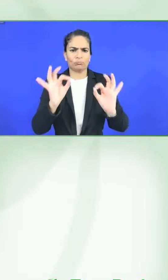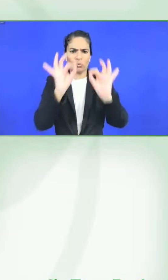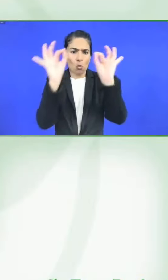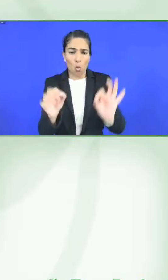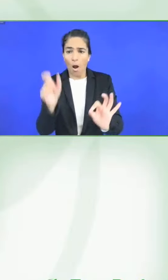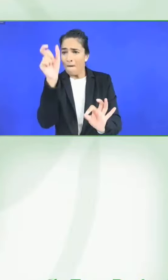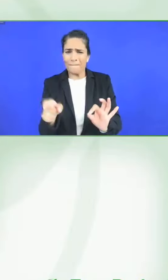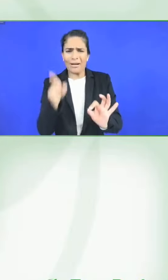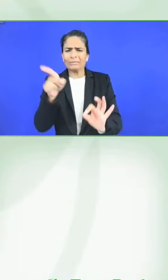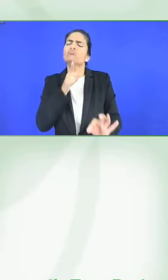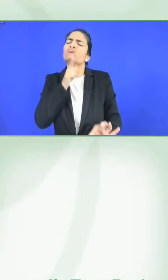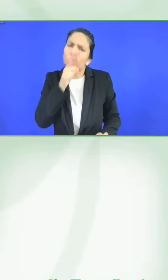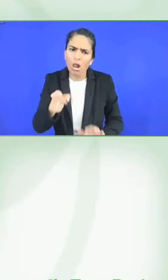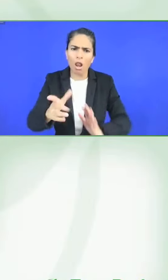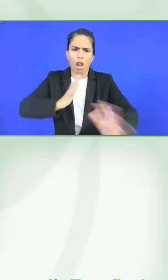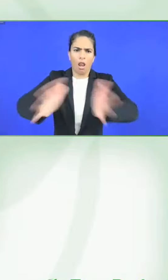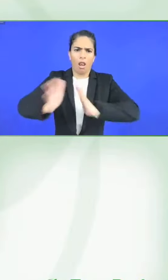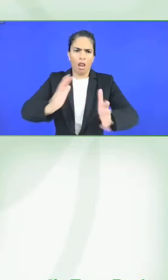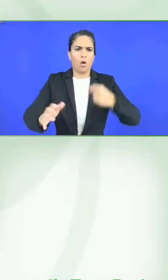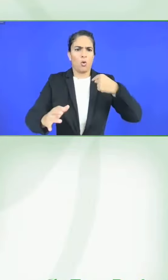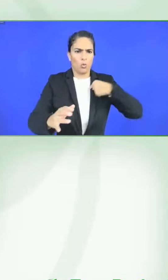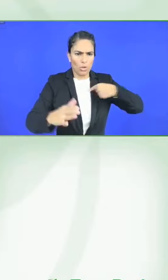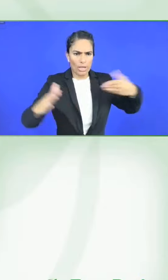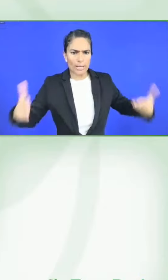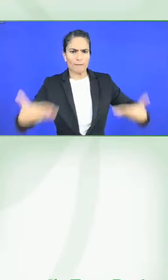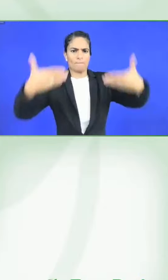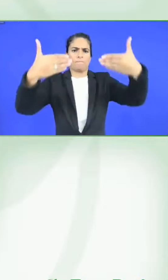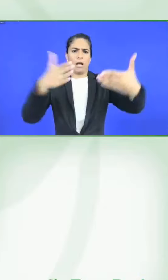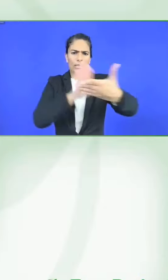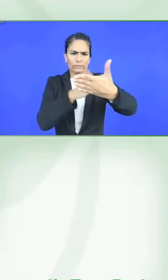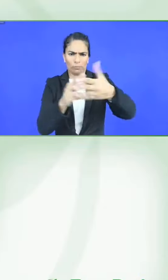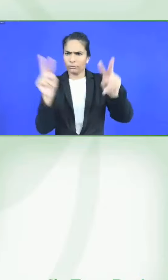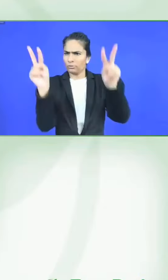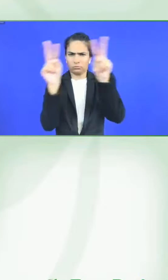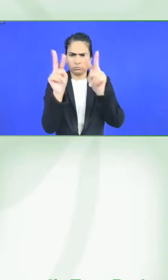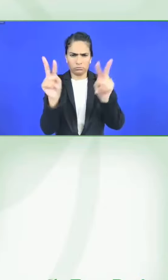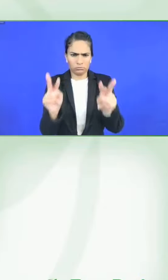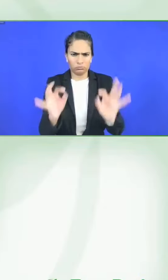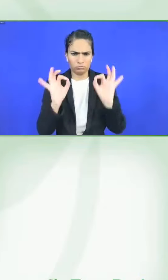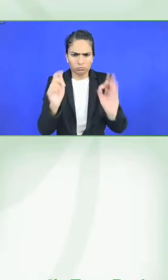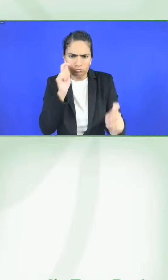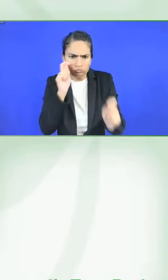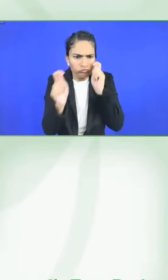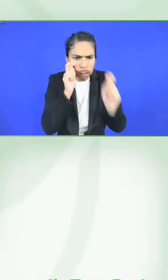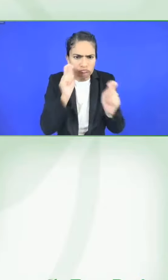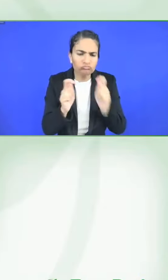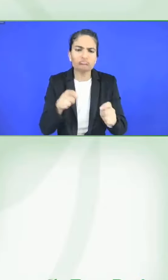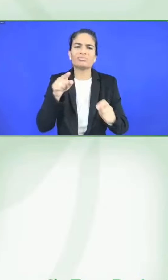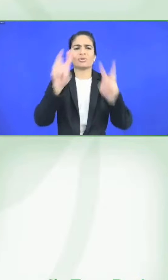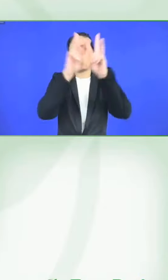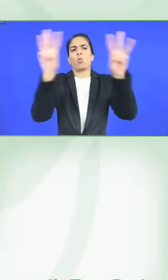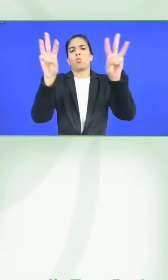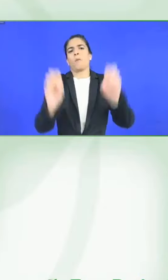We leveraged sophisticated technologies like AI, deep learning, machine learning and automation